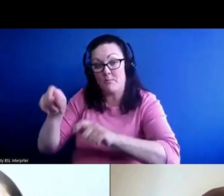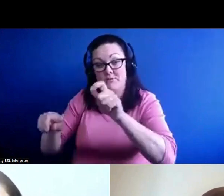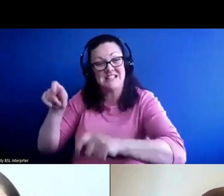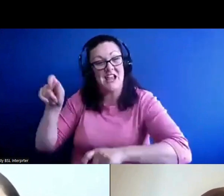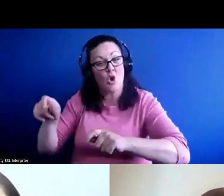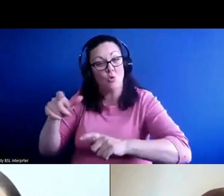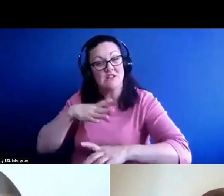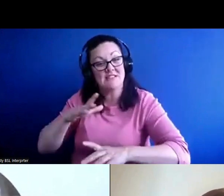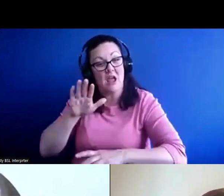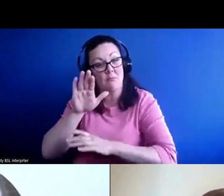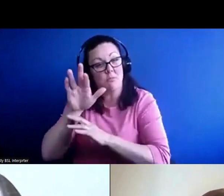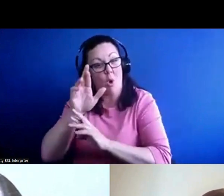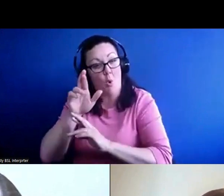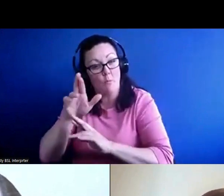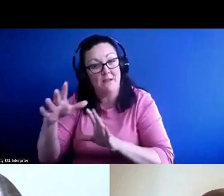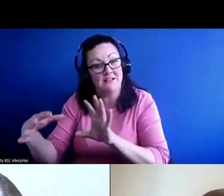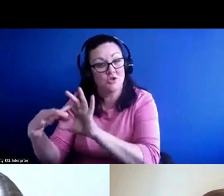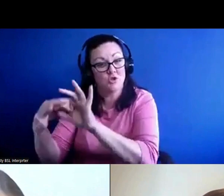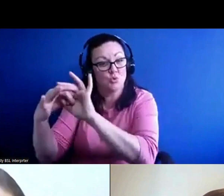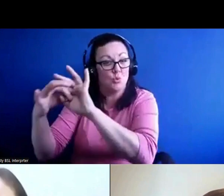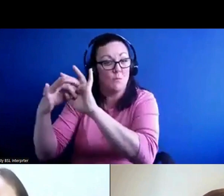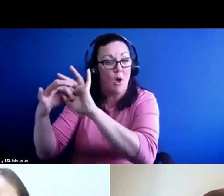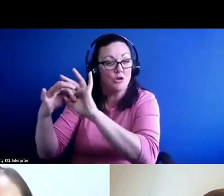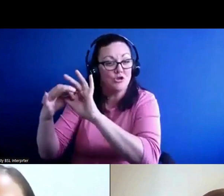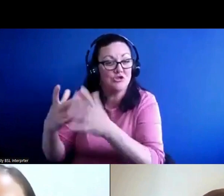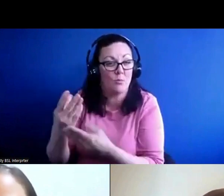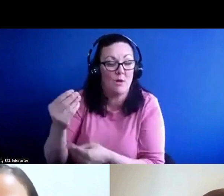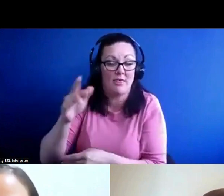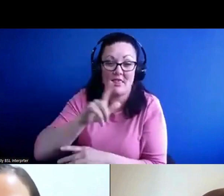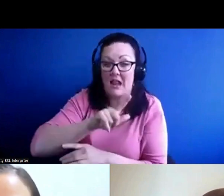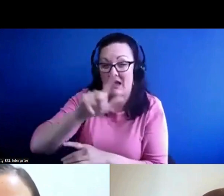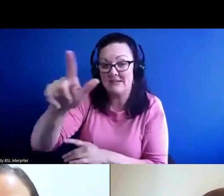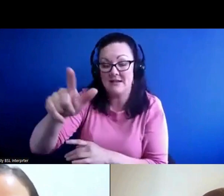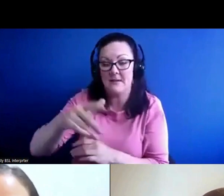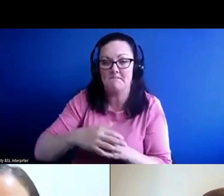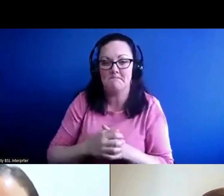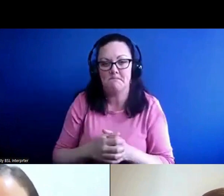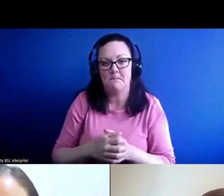like an advocacy tool for them and we've now done a lot --